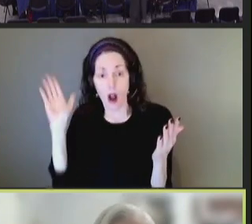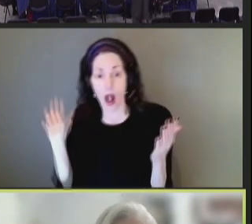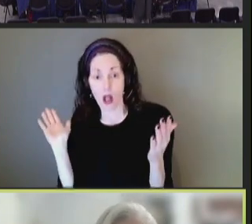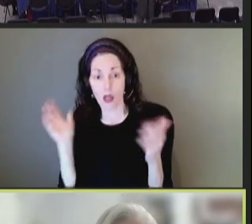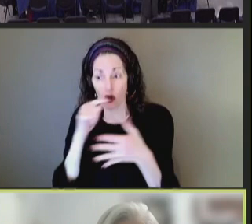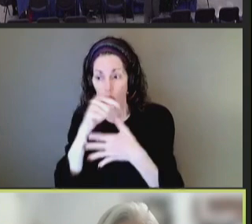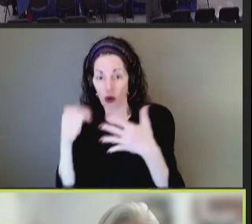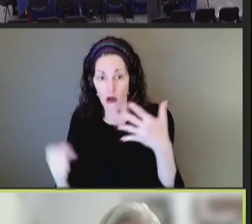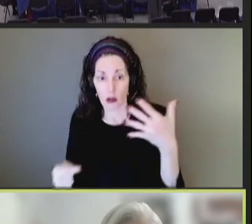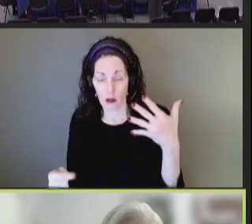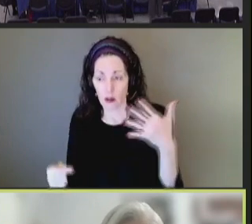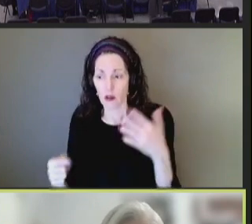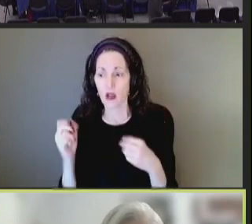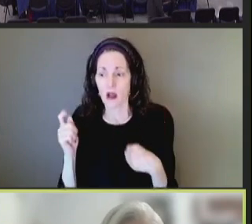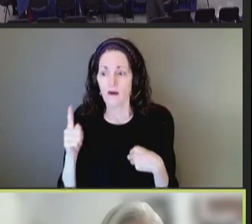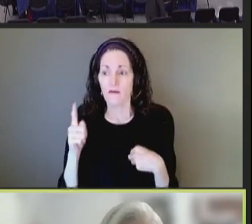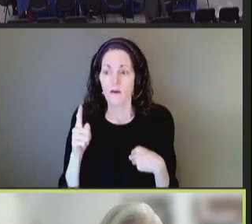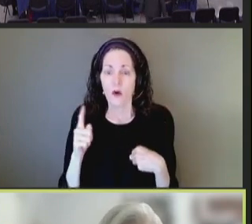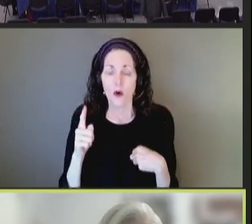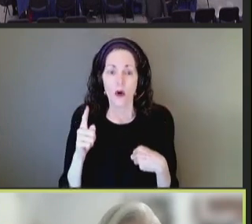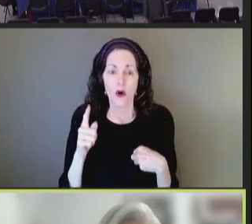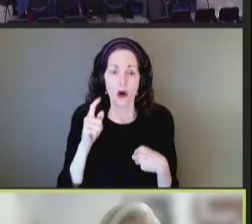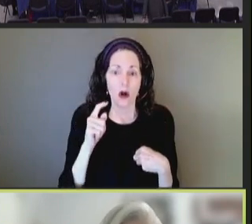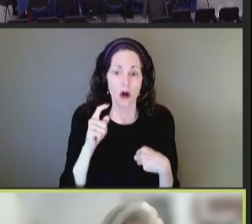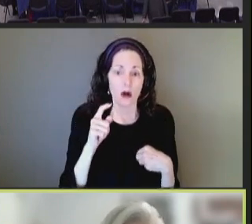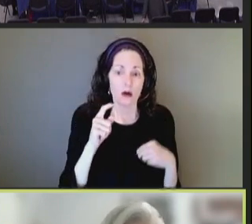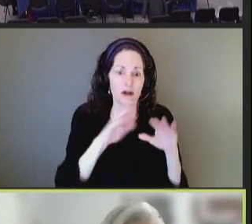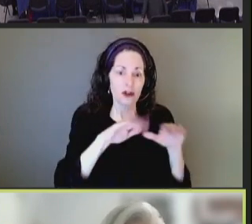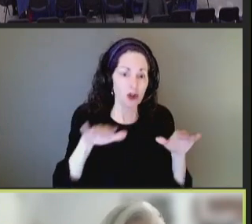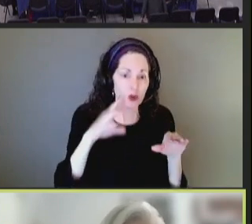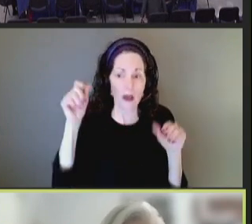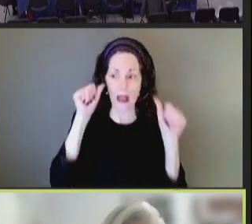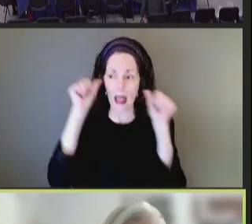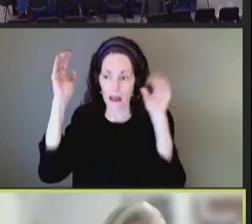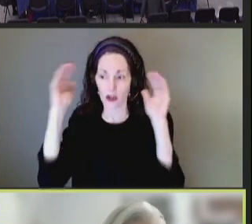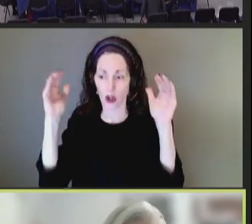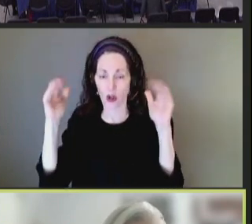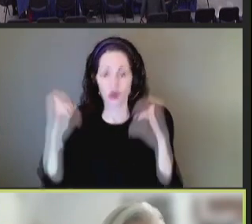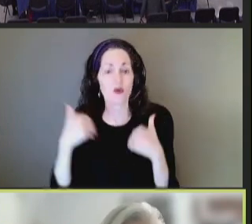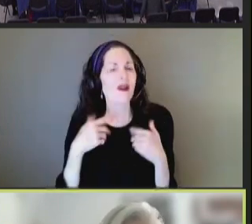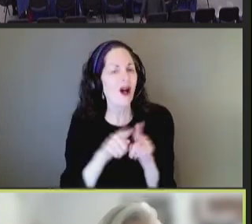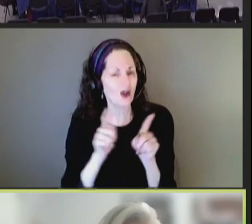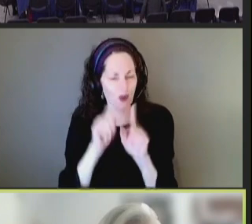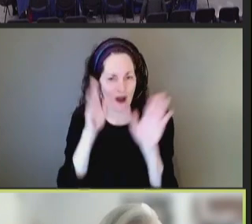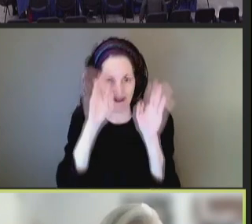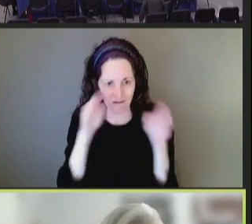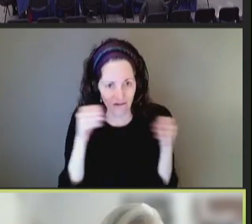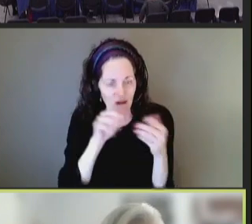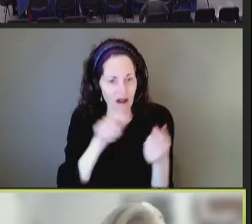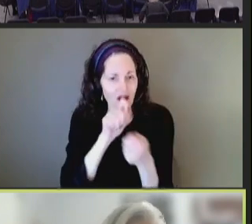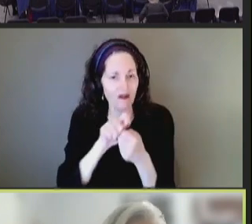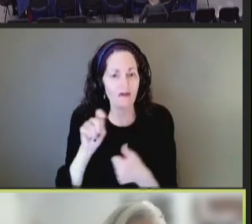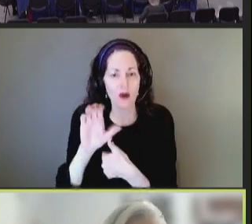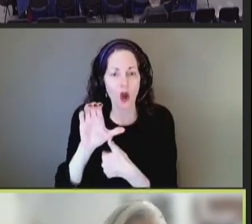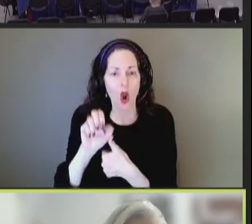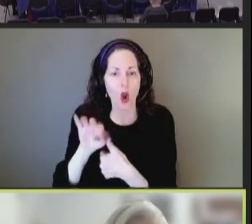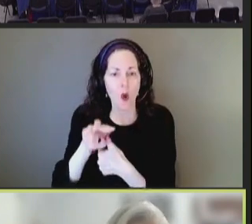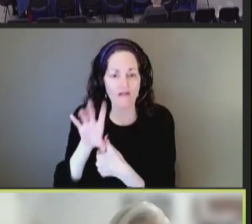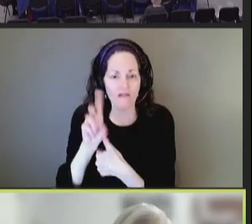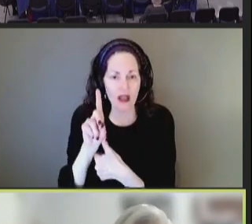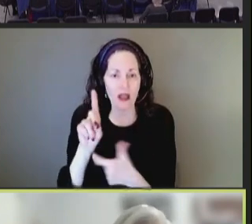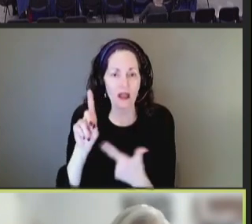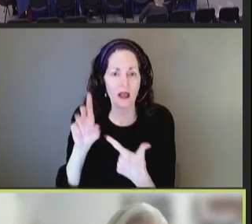We also have vaccine-specific dashboards for COVID, flu, and RSV. And on these dashboards,